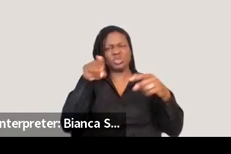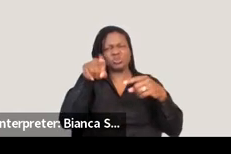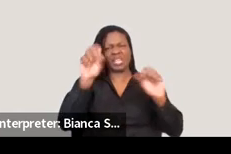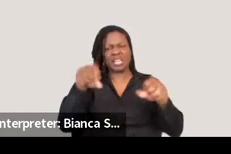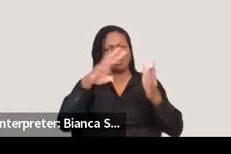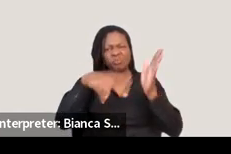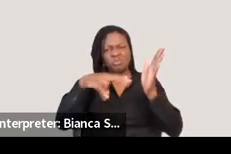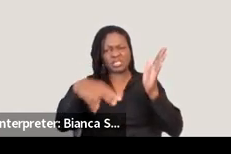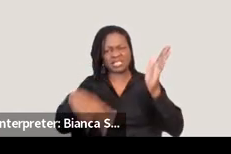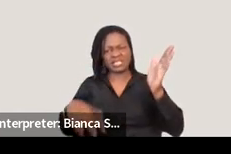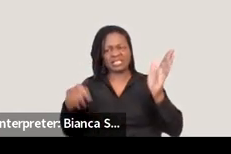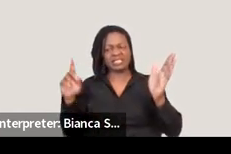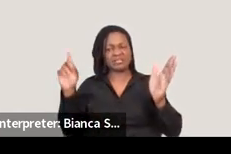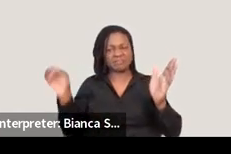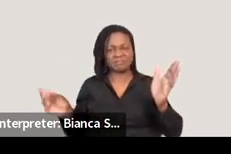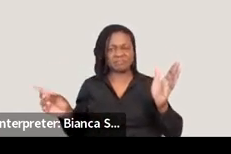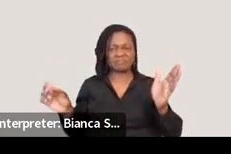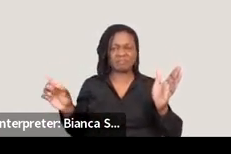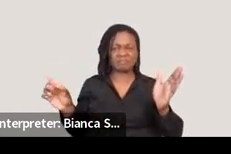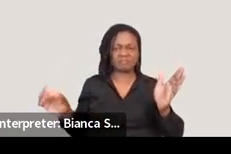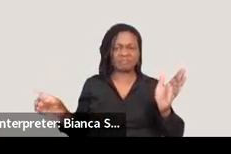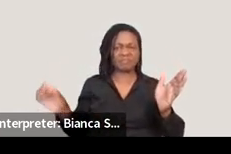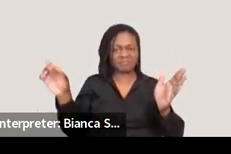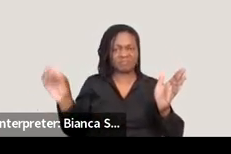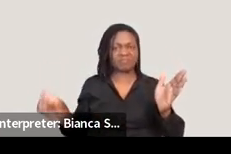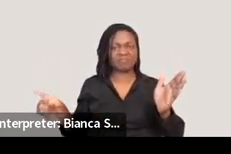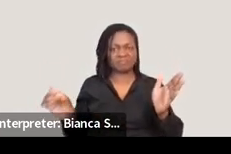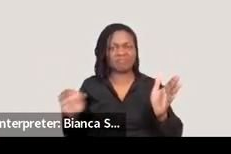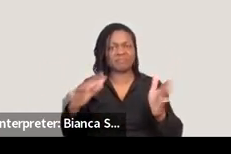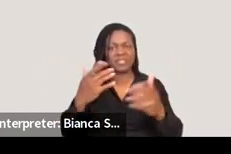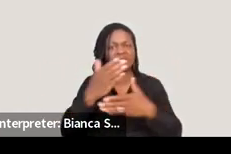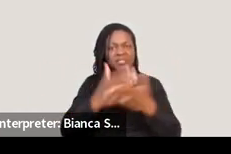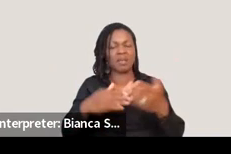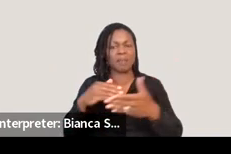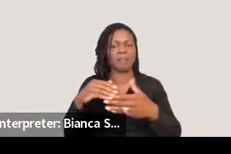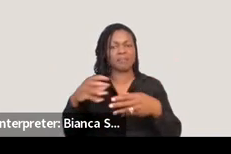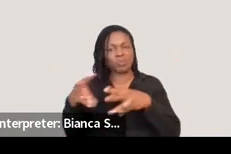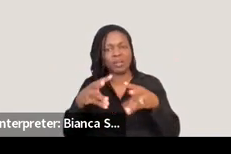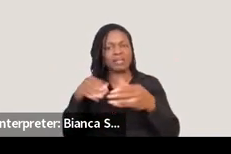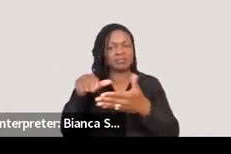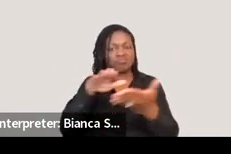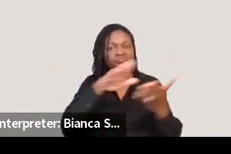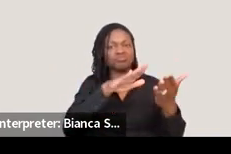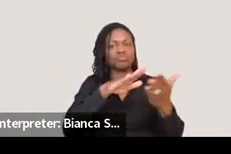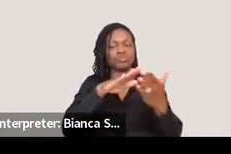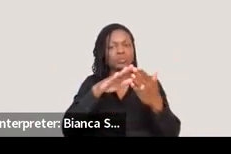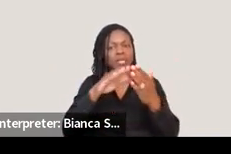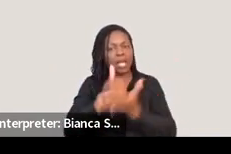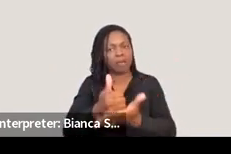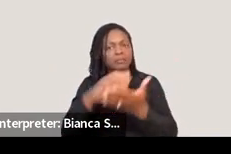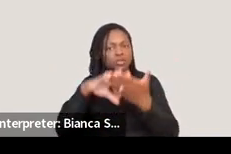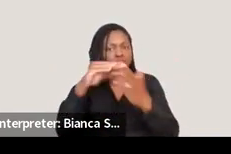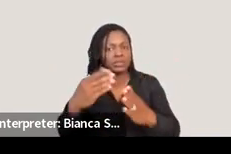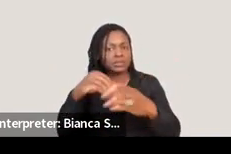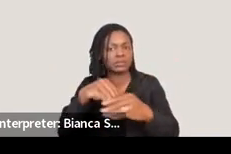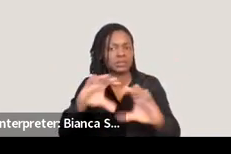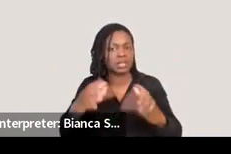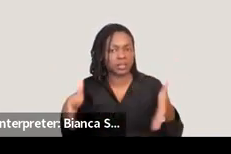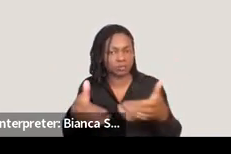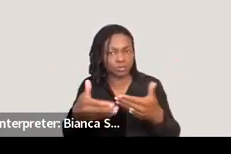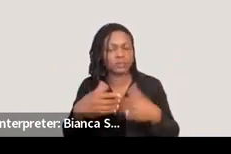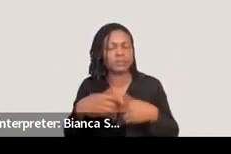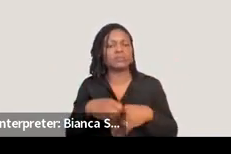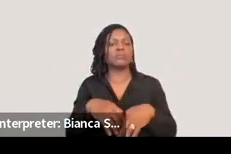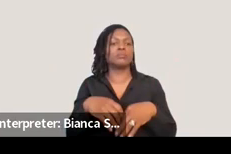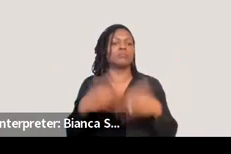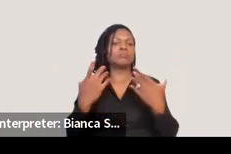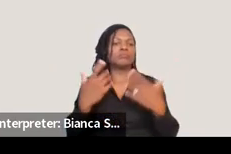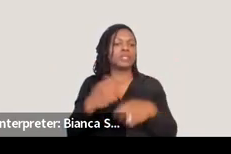Some of the strategies that can be used to help support the students in the classroom. So for like creating checklists to highlight the tab that they've completed and of course always reward is very important to reward all the positive behavior.